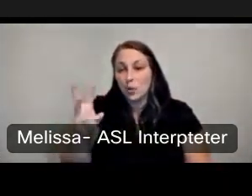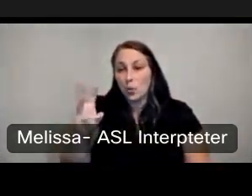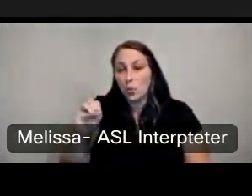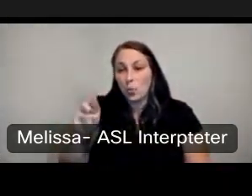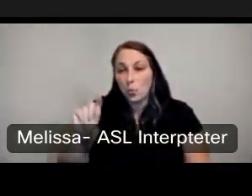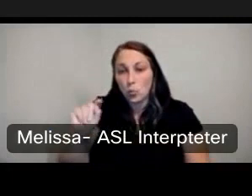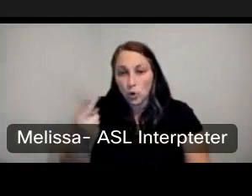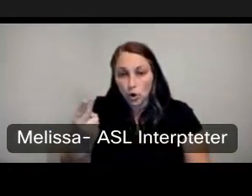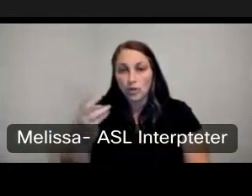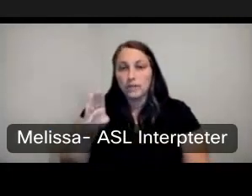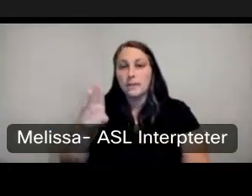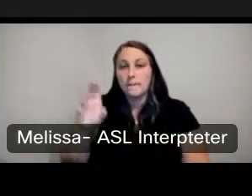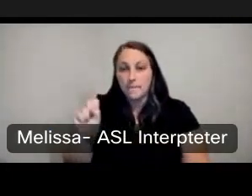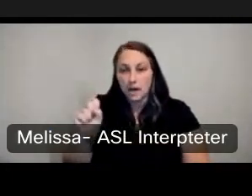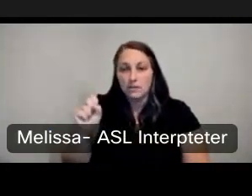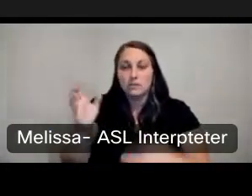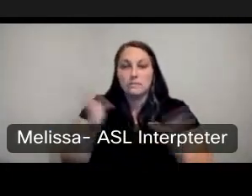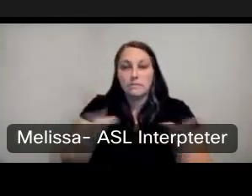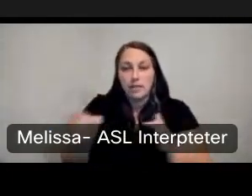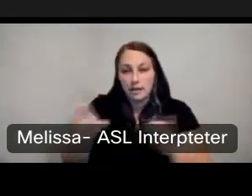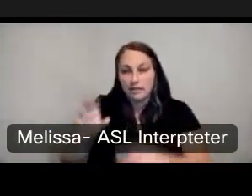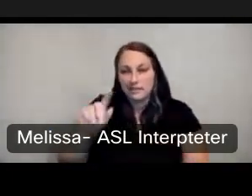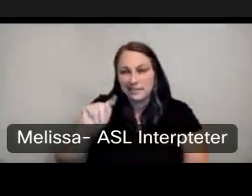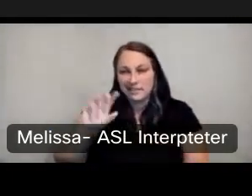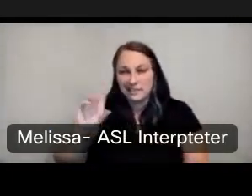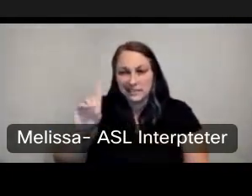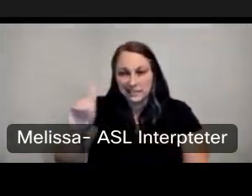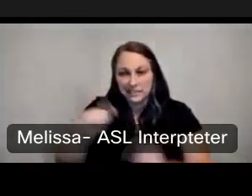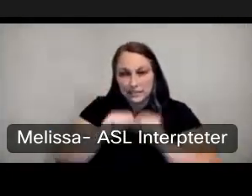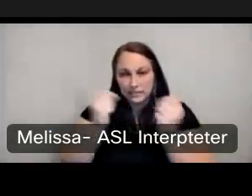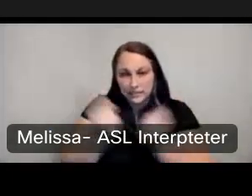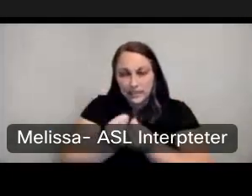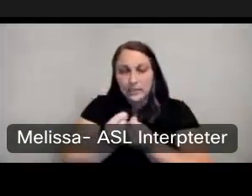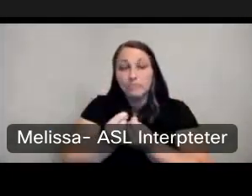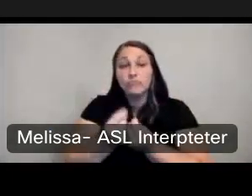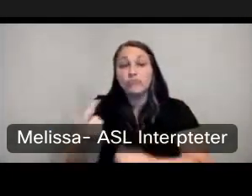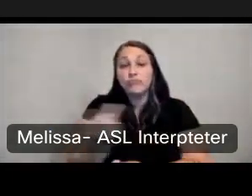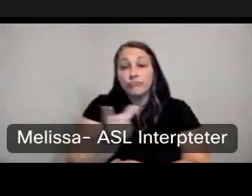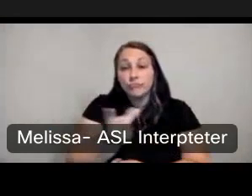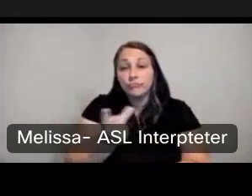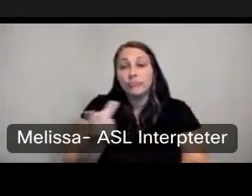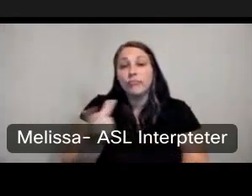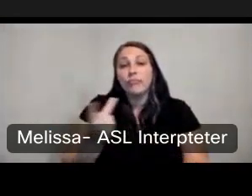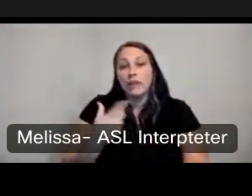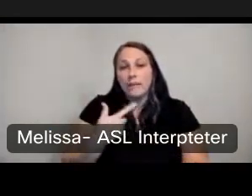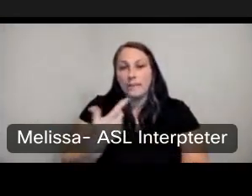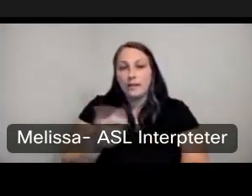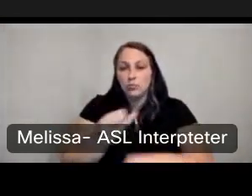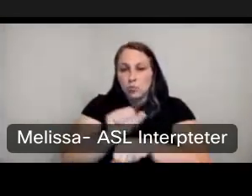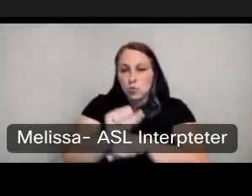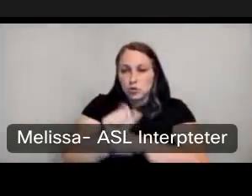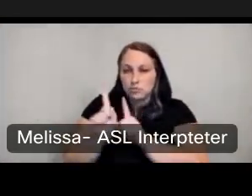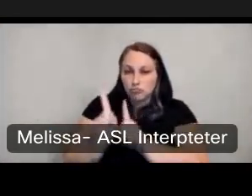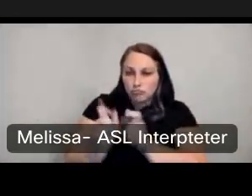division she and I have been working alongside the FourSquare Foursquare integrated consultant